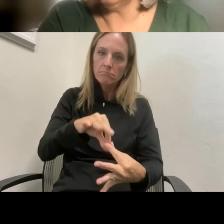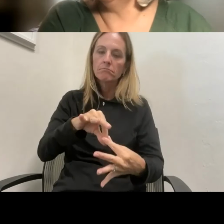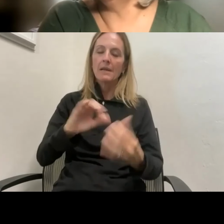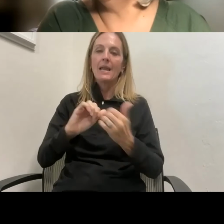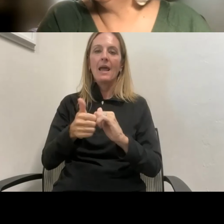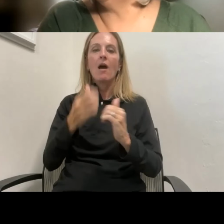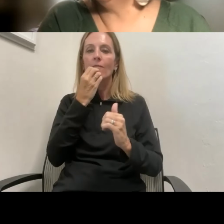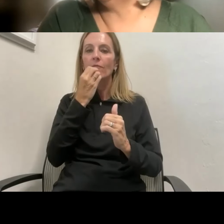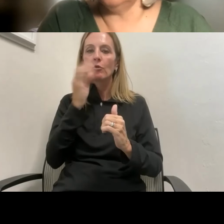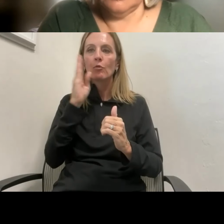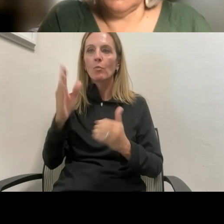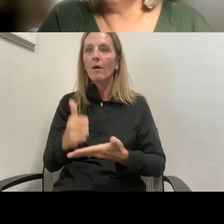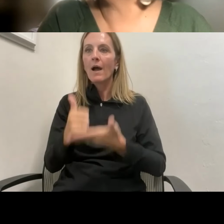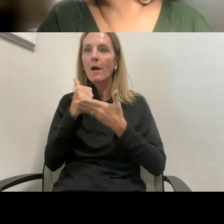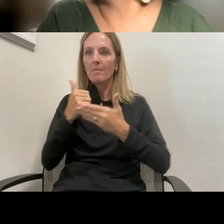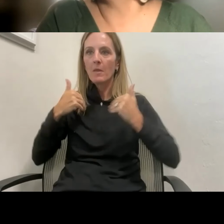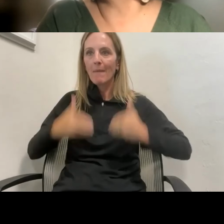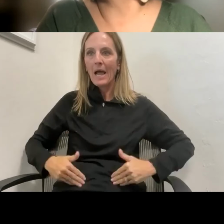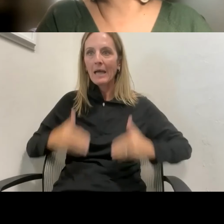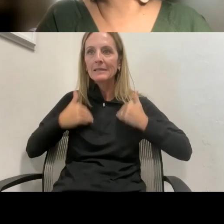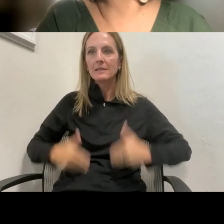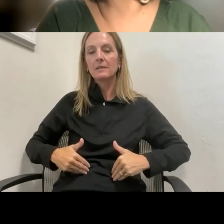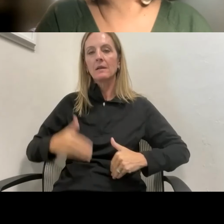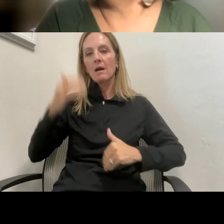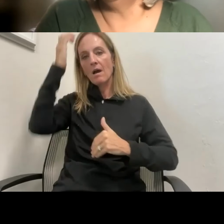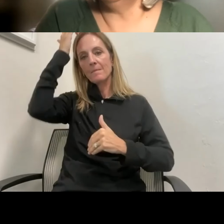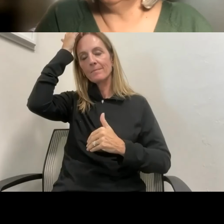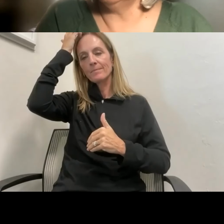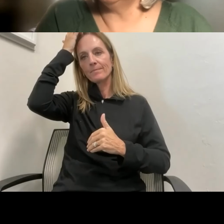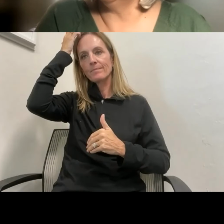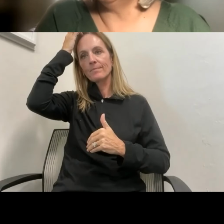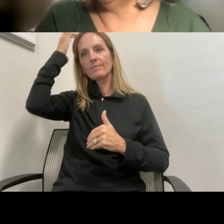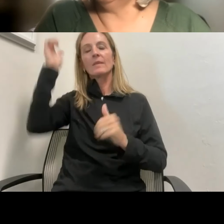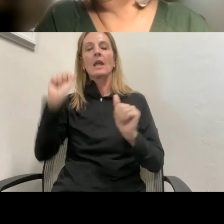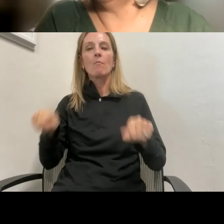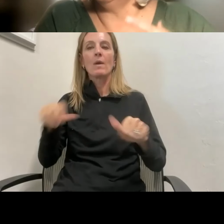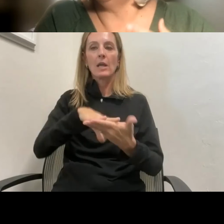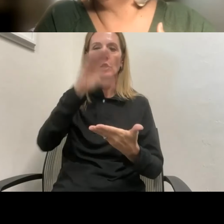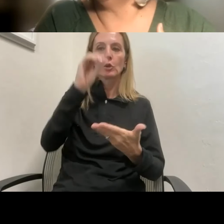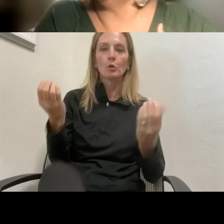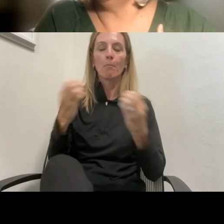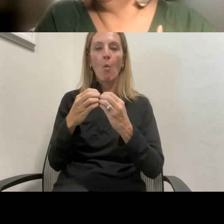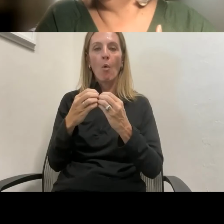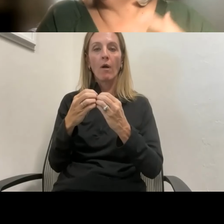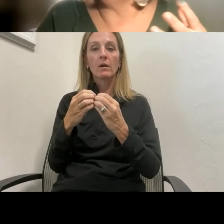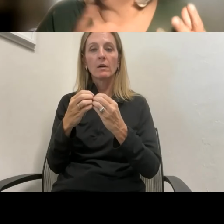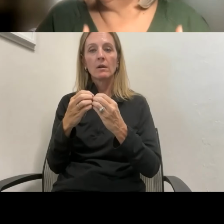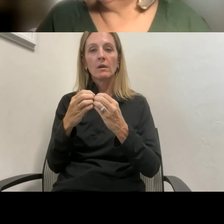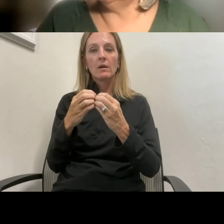And we're learning so much more about, learning more about how our natural gut health,